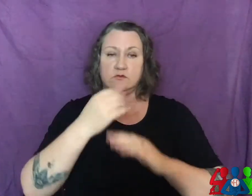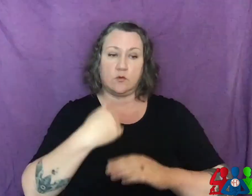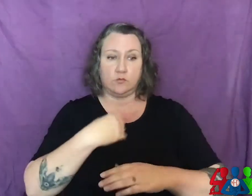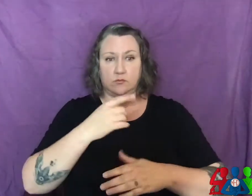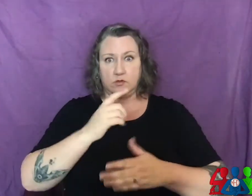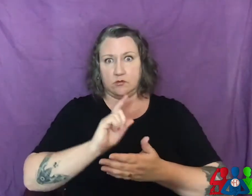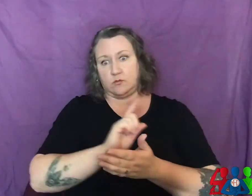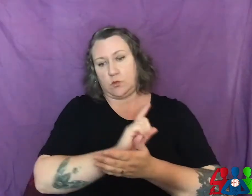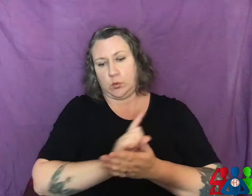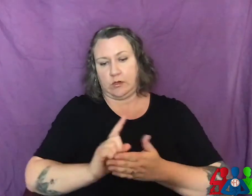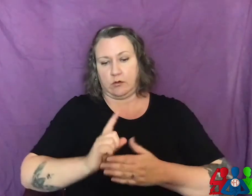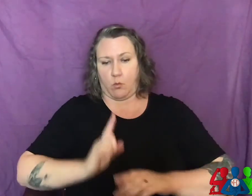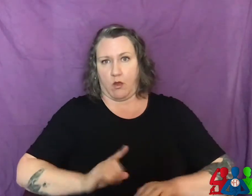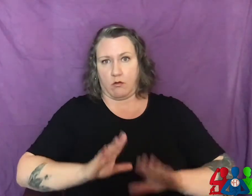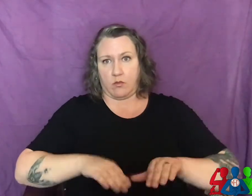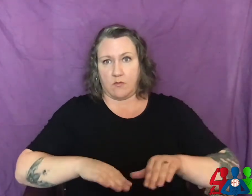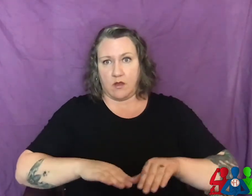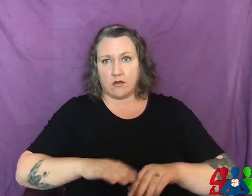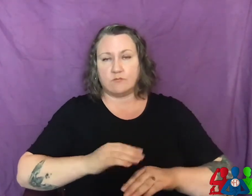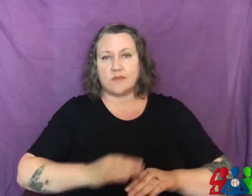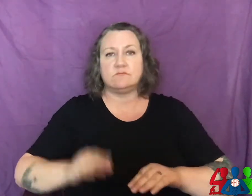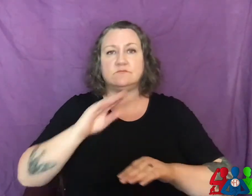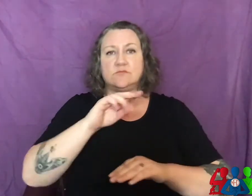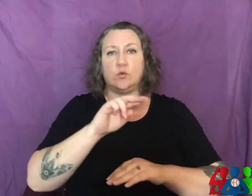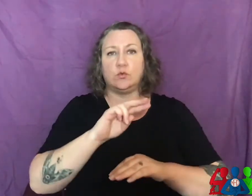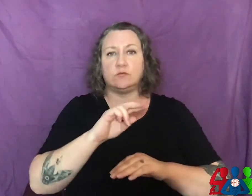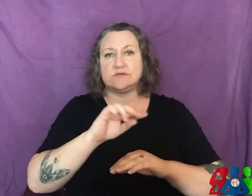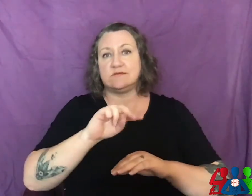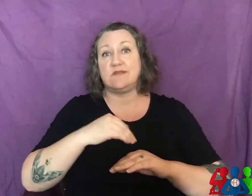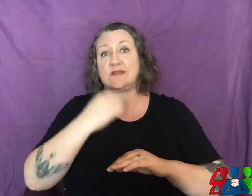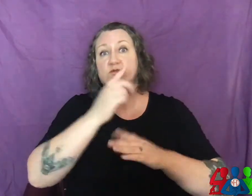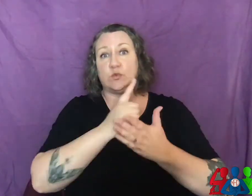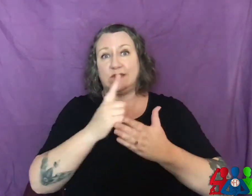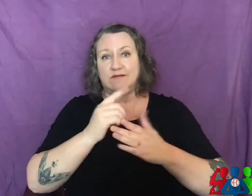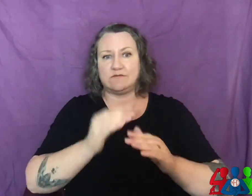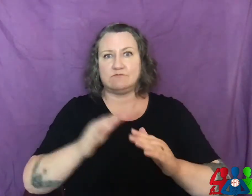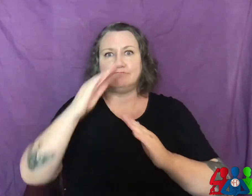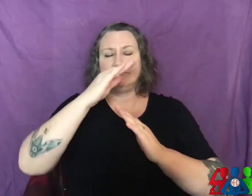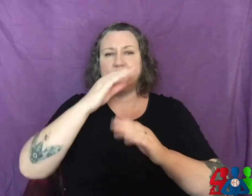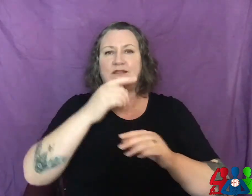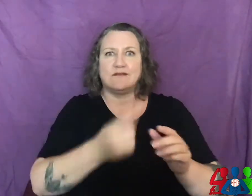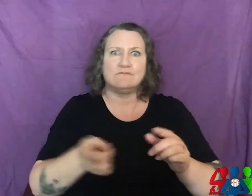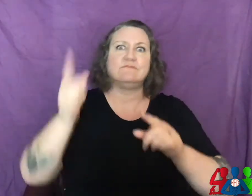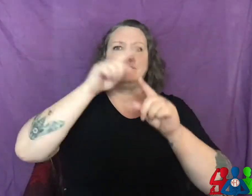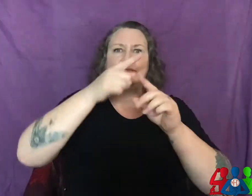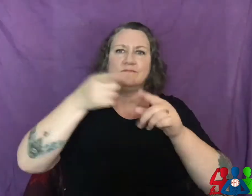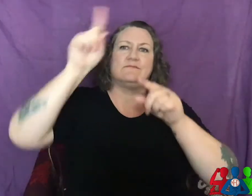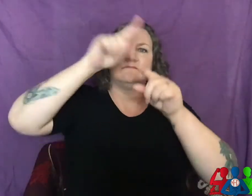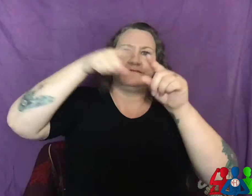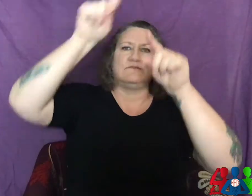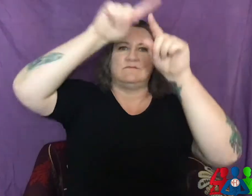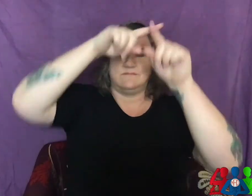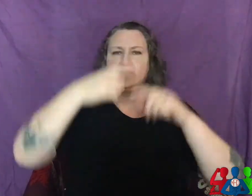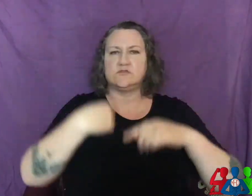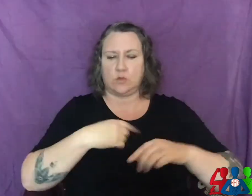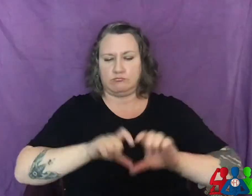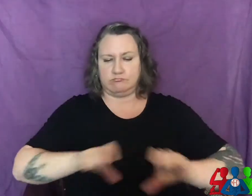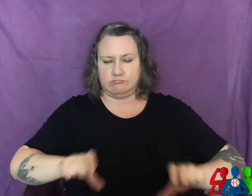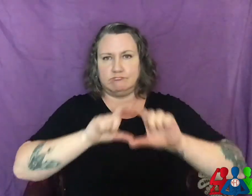you might consider posting the most recent content at the top and go up from there as time